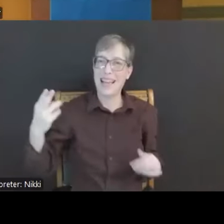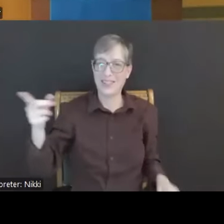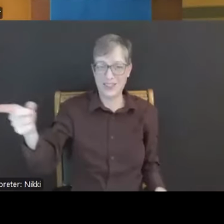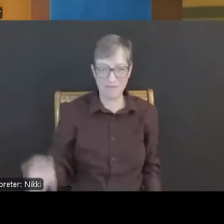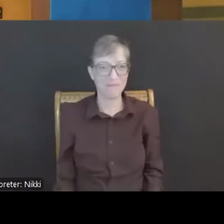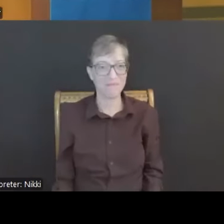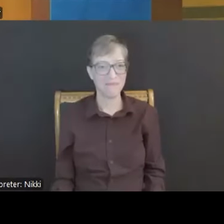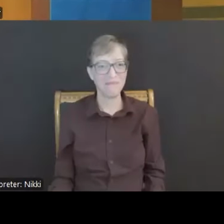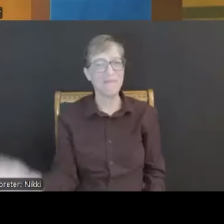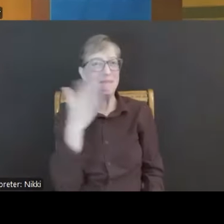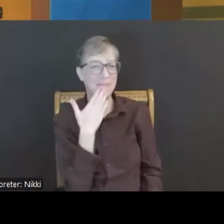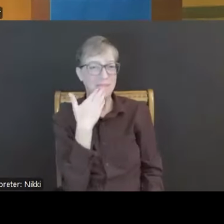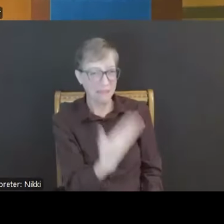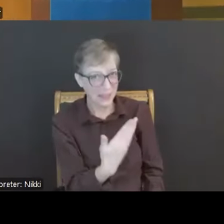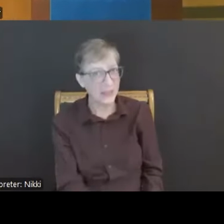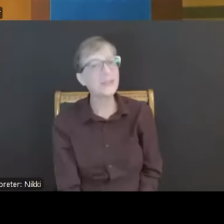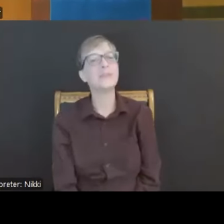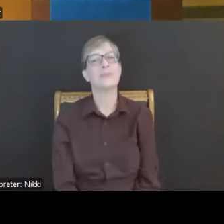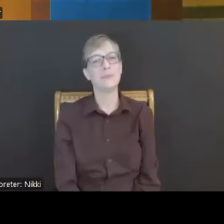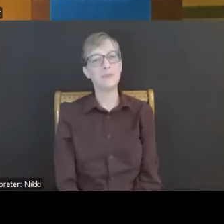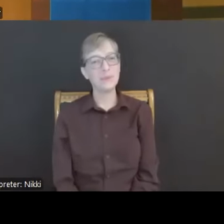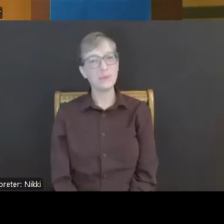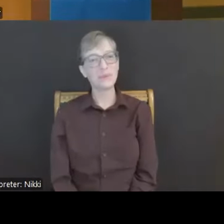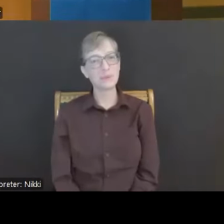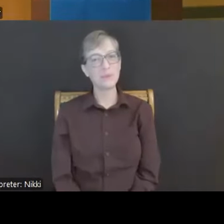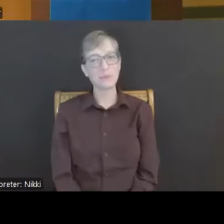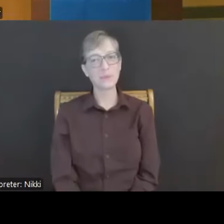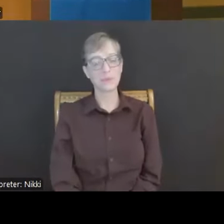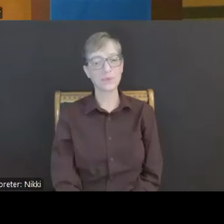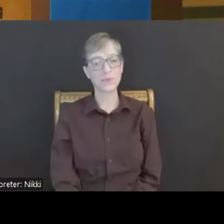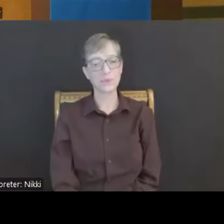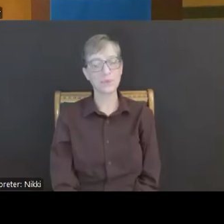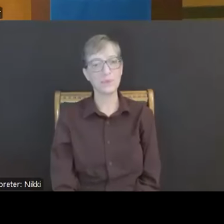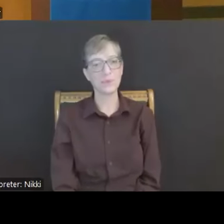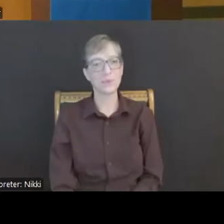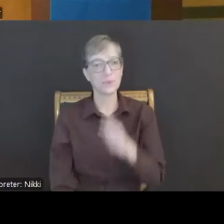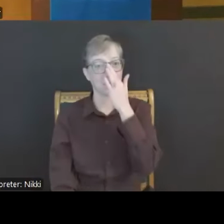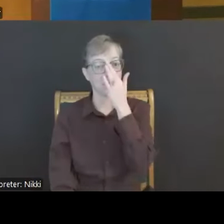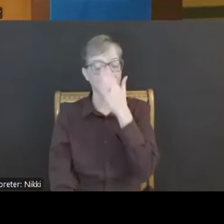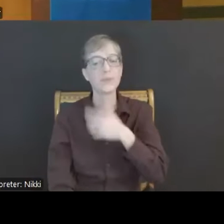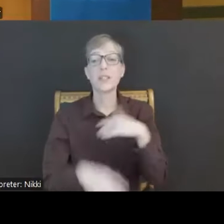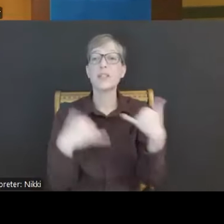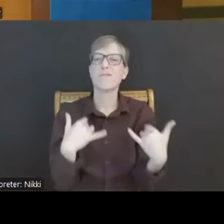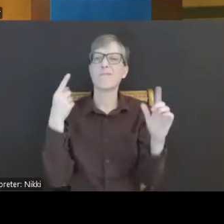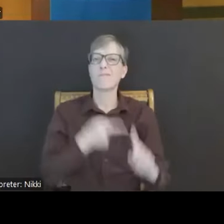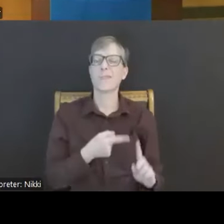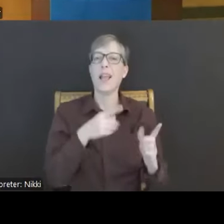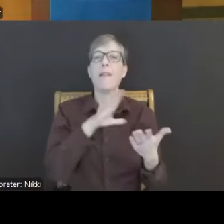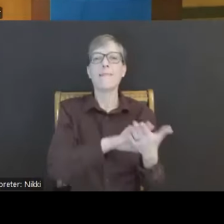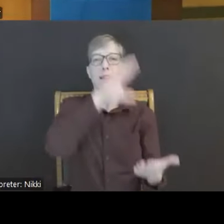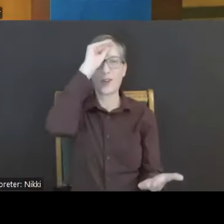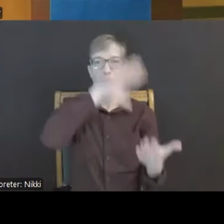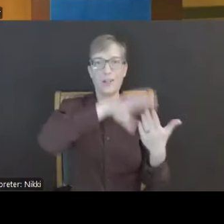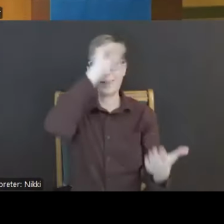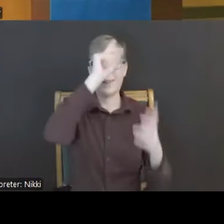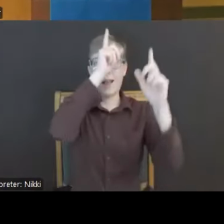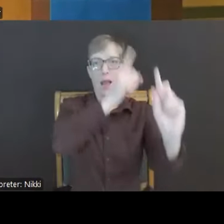yeah so in talking about some learning objectives today we really want to focus on how do we really